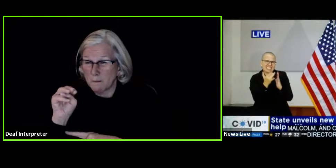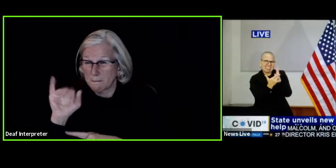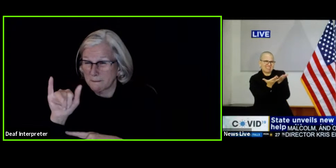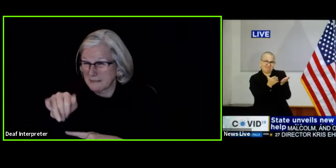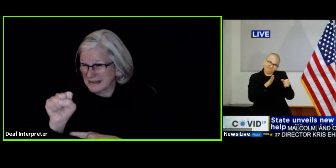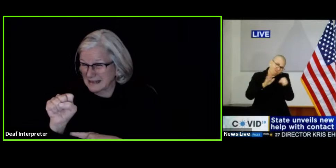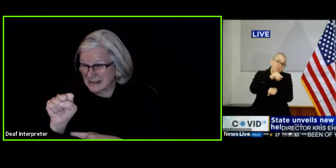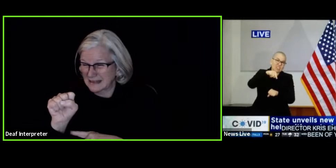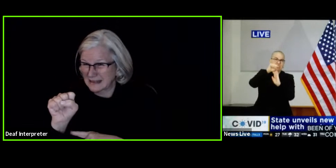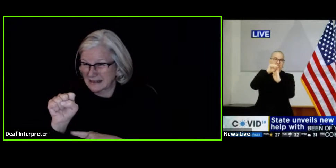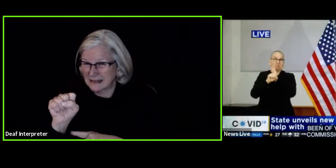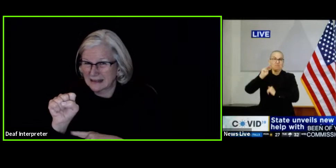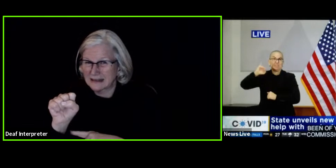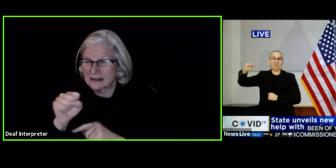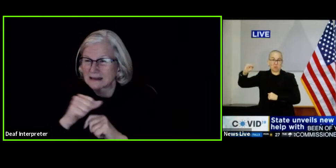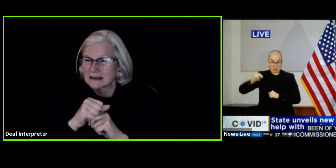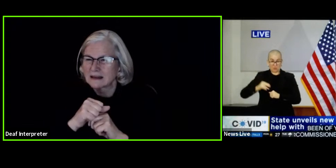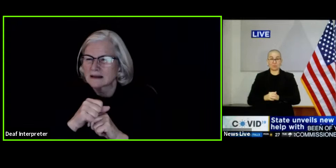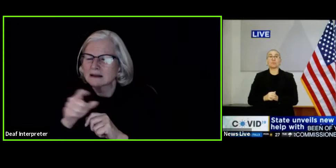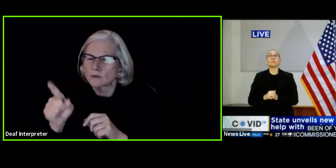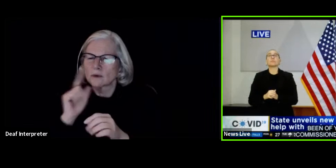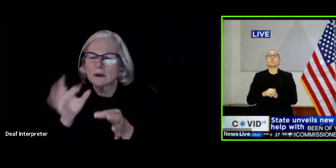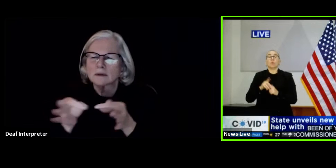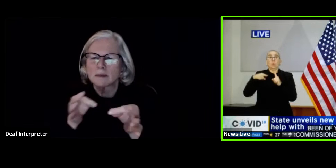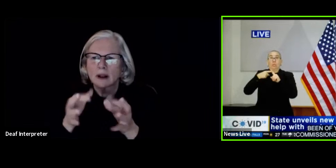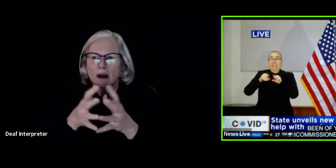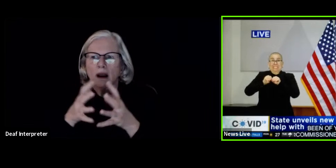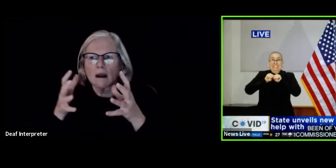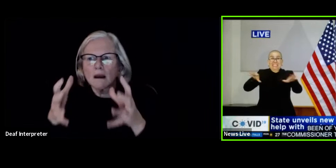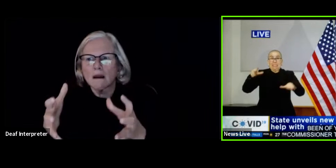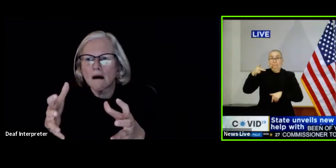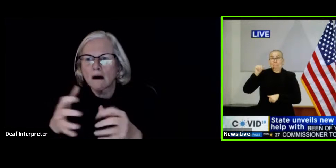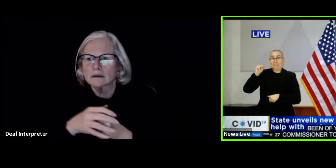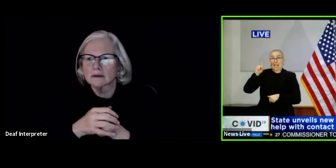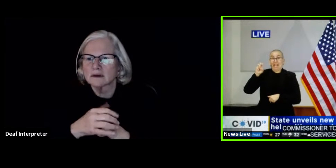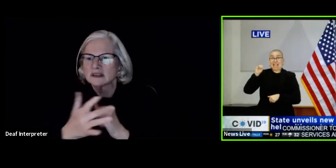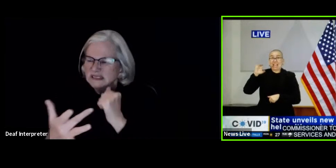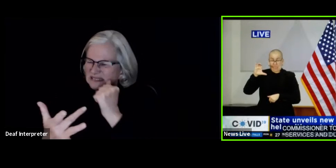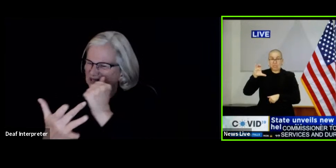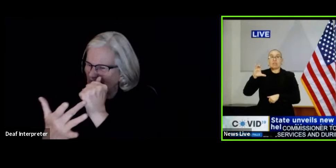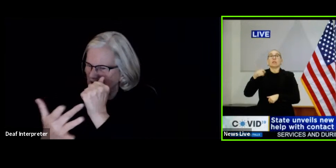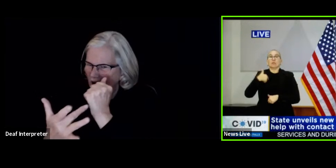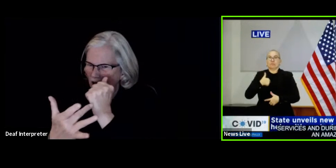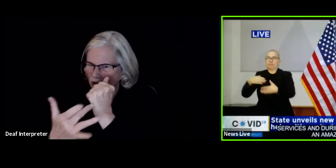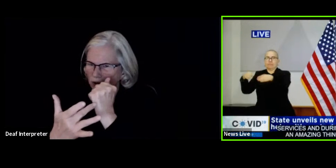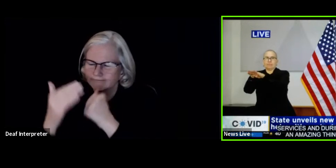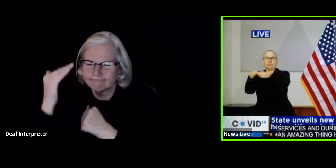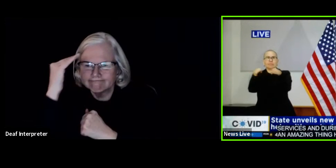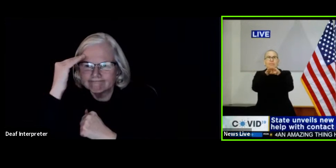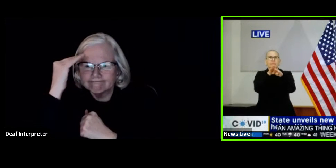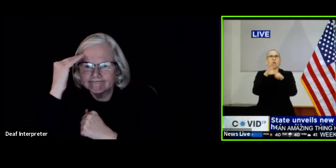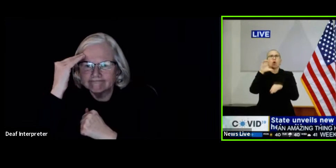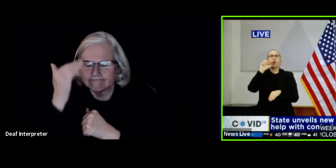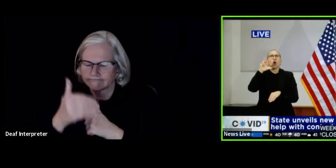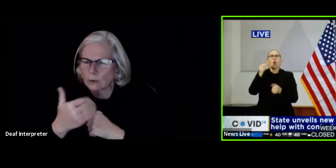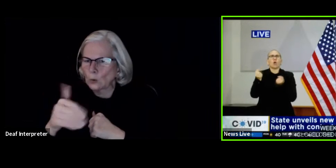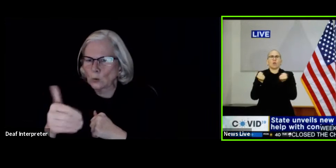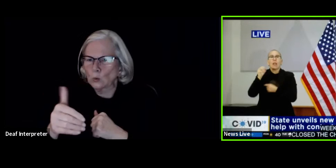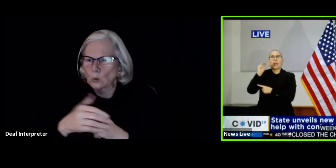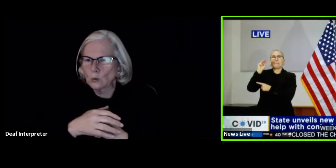HAPPENED LAST WEEK. WE CLOSED A CHAPTER ON OUR VEHICLE SERVICES WITH MNLARS AND LAUNCHED MNDRIVE, THAT THE BIGGEST